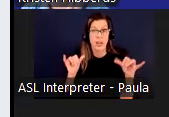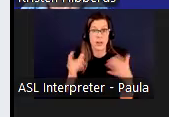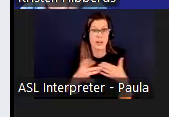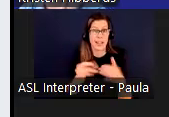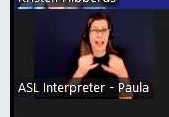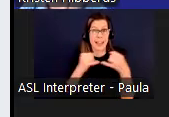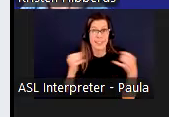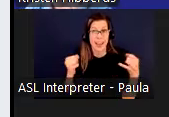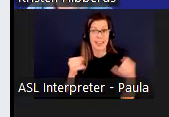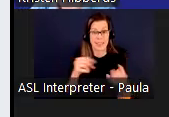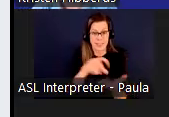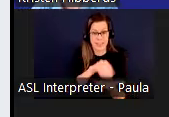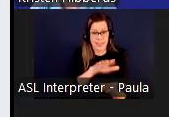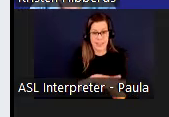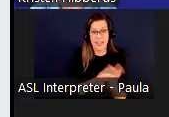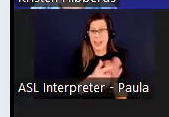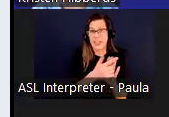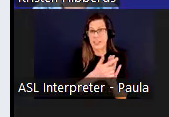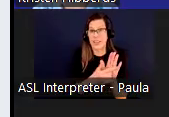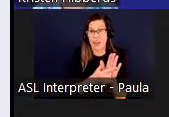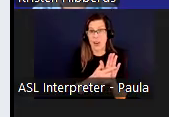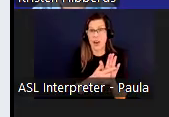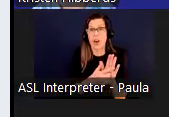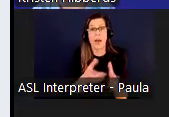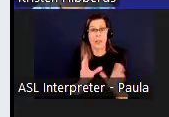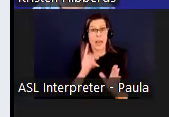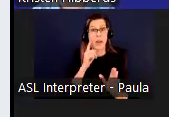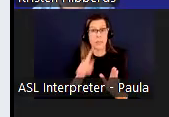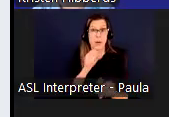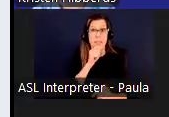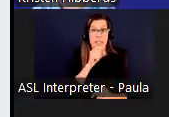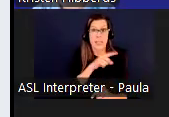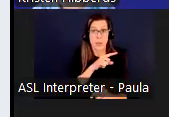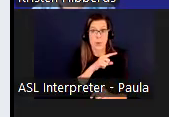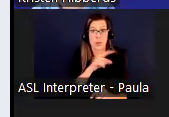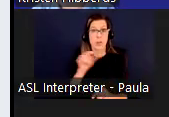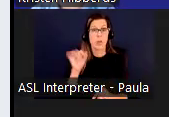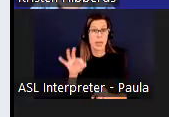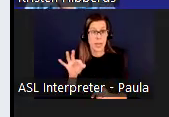statute and rule that allow for disclosure when there's a Protective